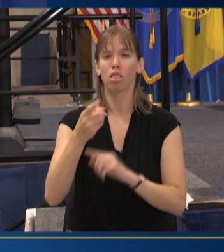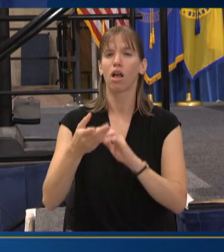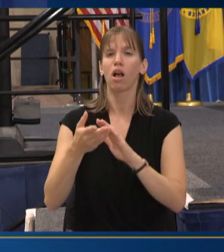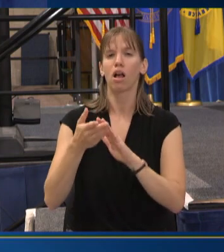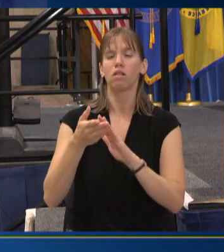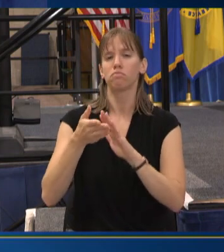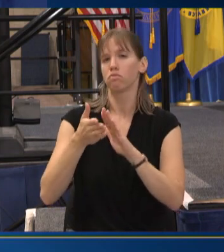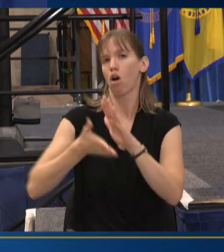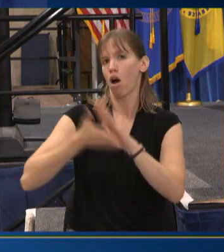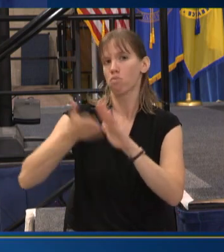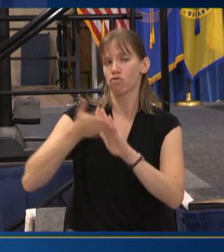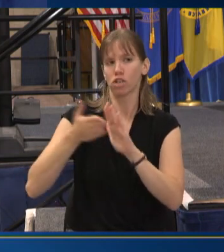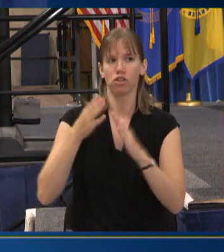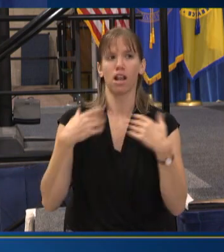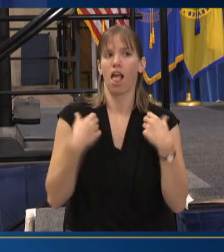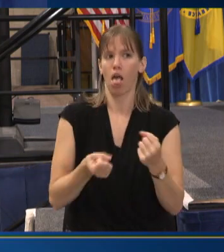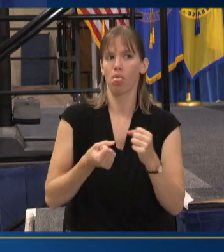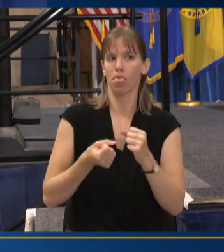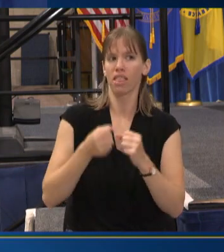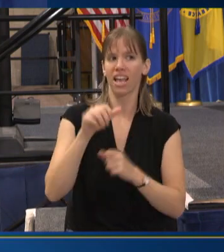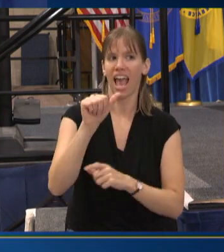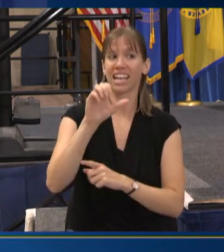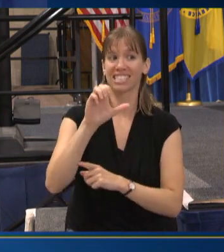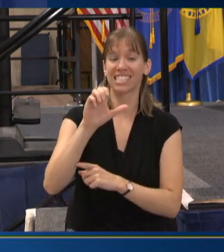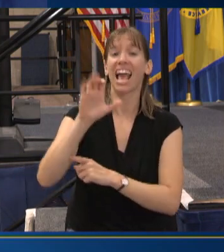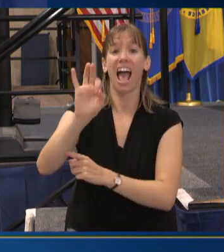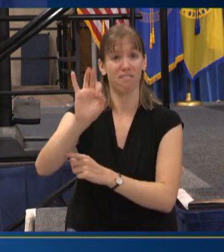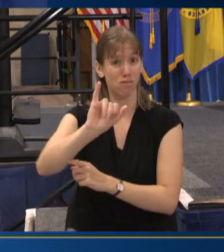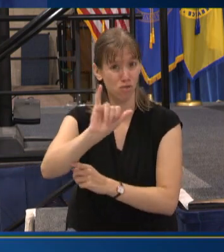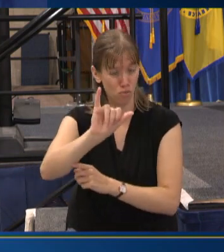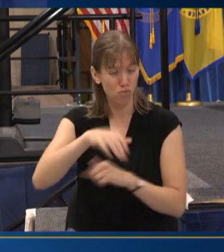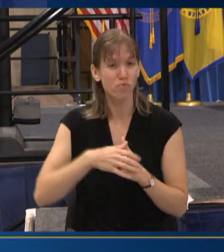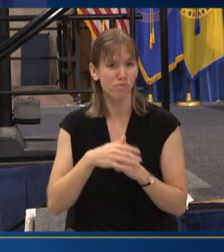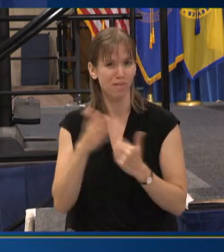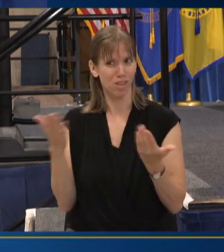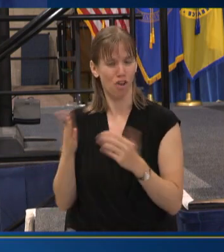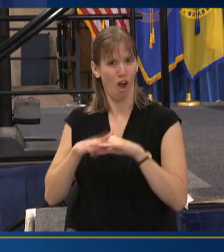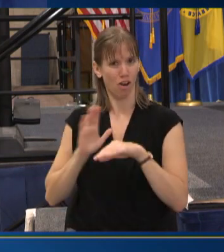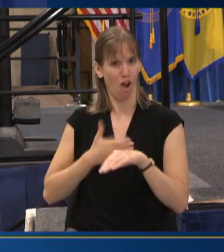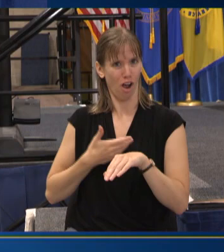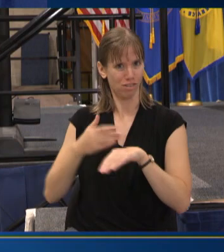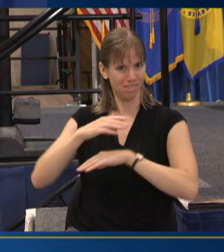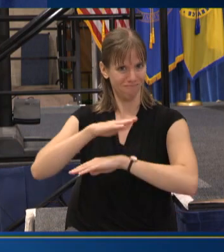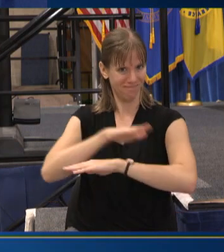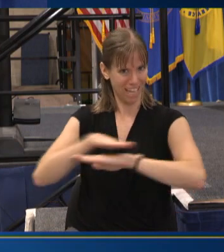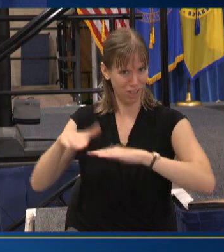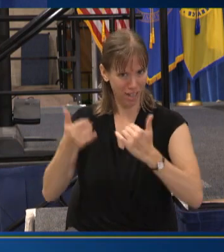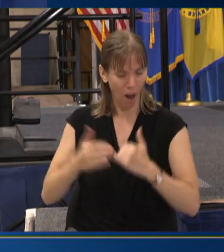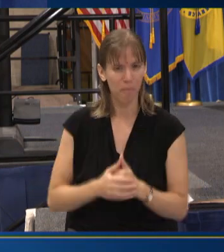ASPI and the leadership of our offices that we have here on stage. We started with a series of 14 community